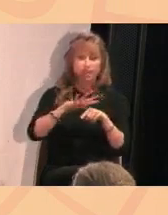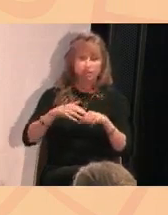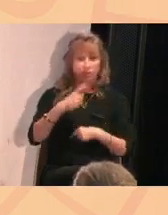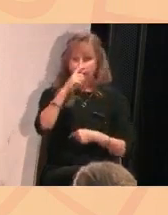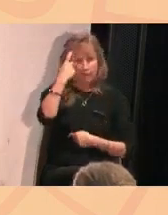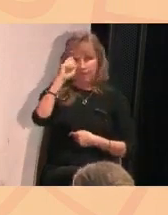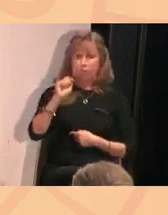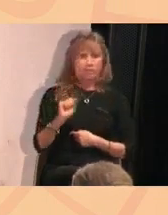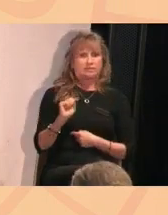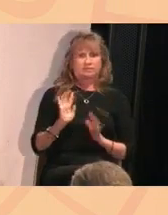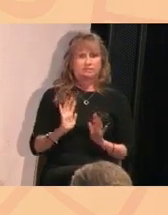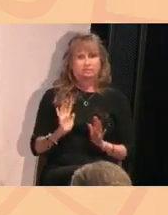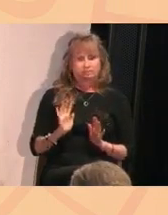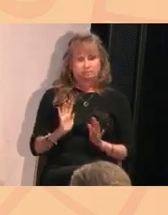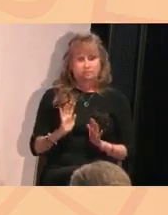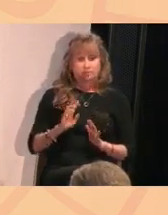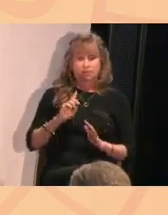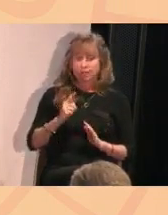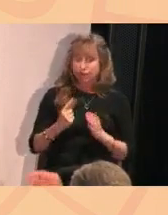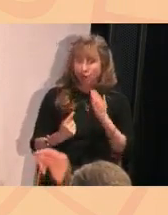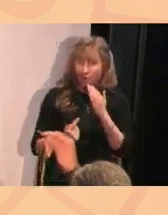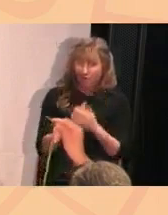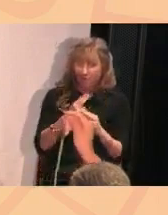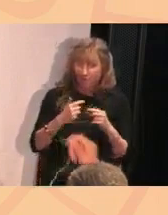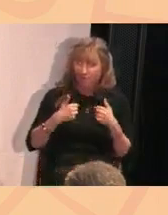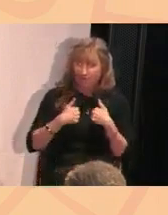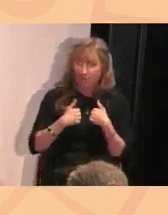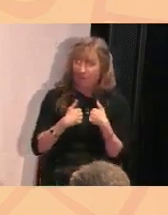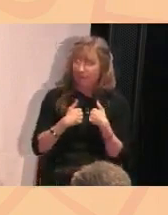that kind of history of Brisbane, that kind of history of Queensland.